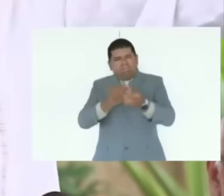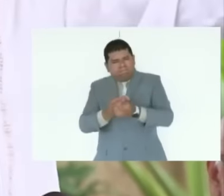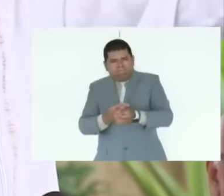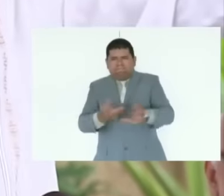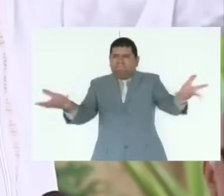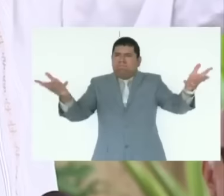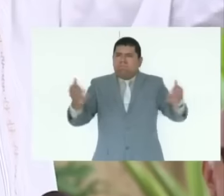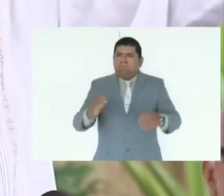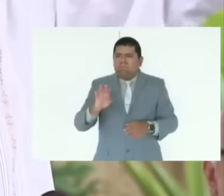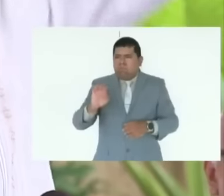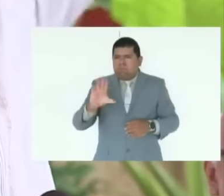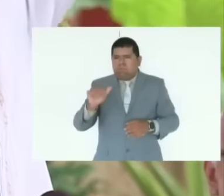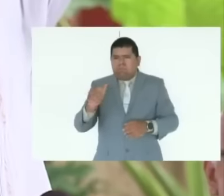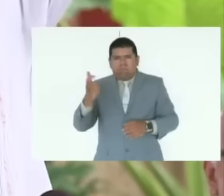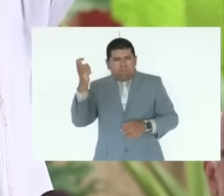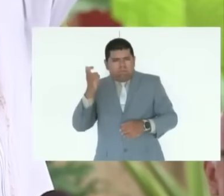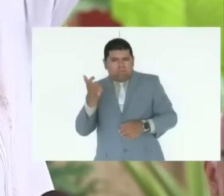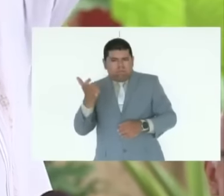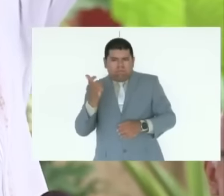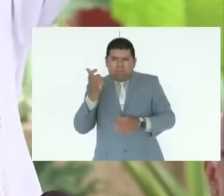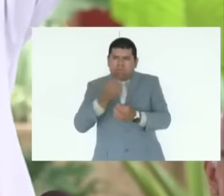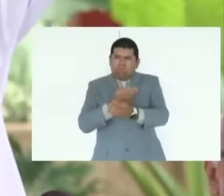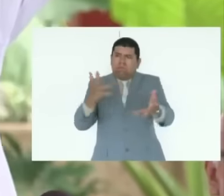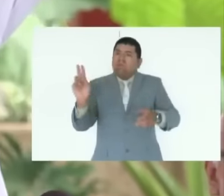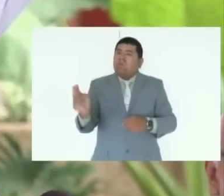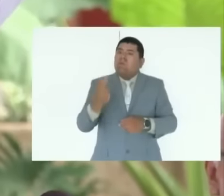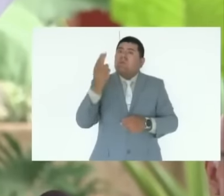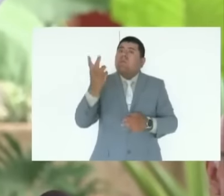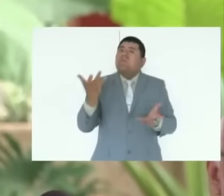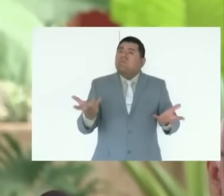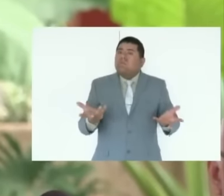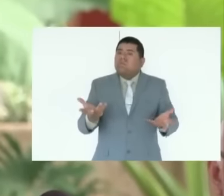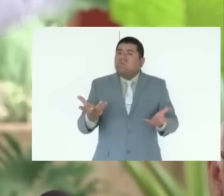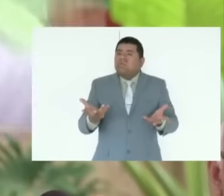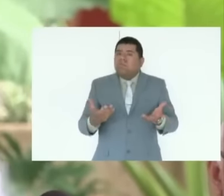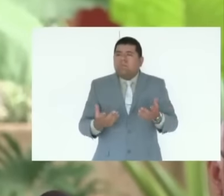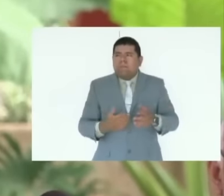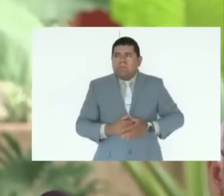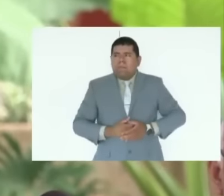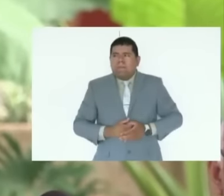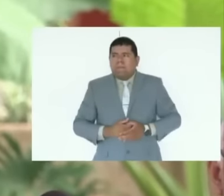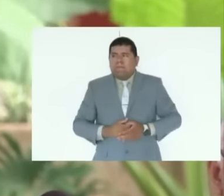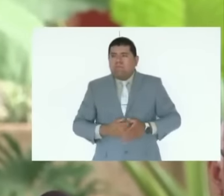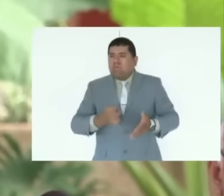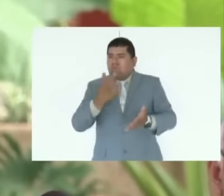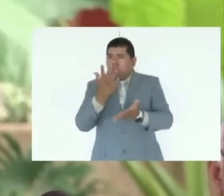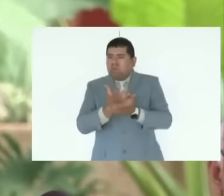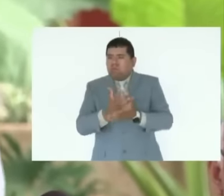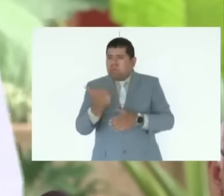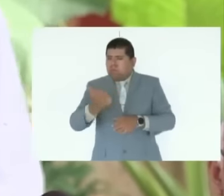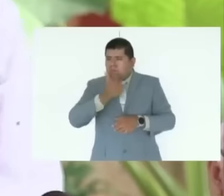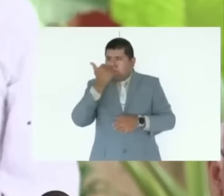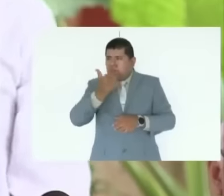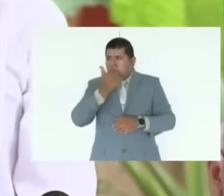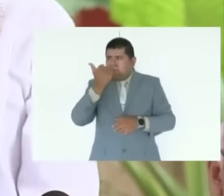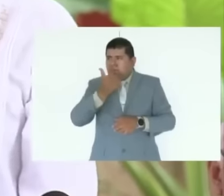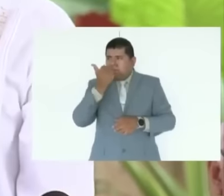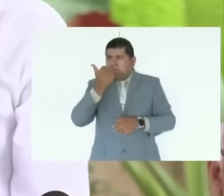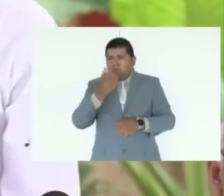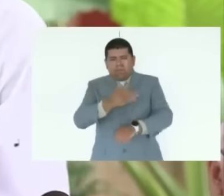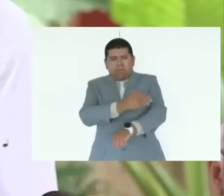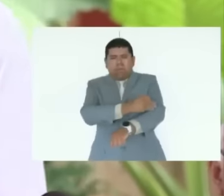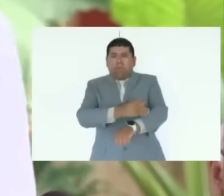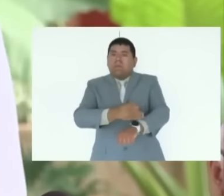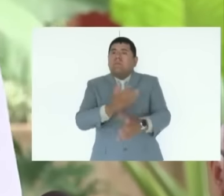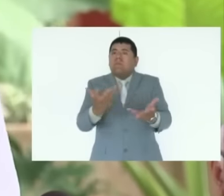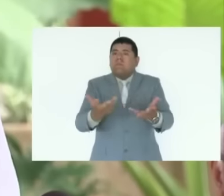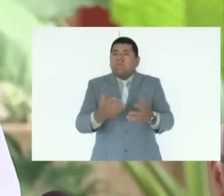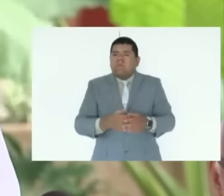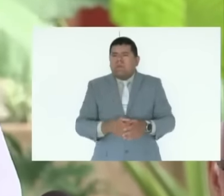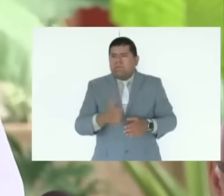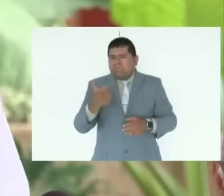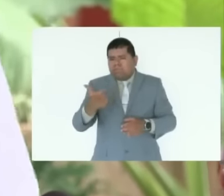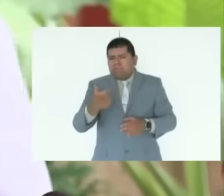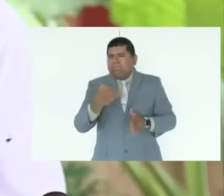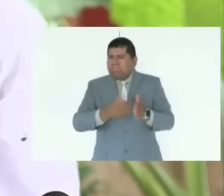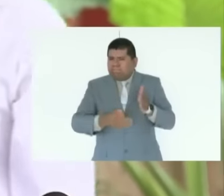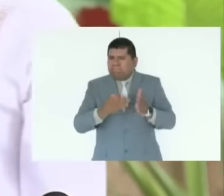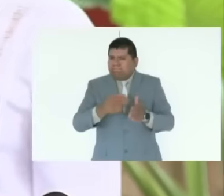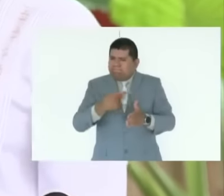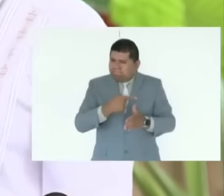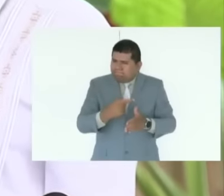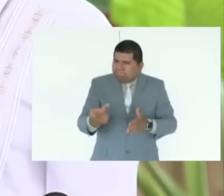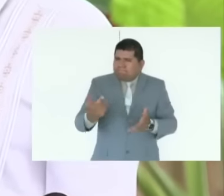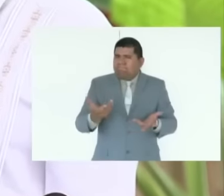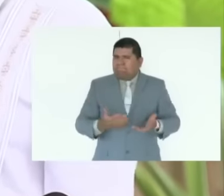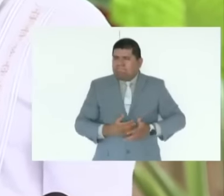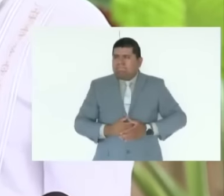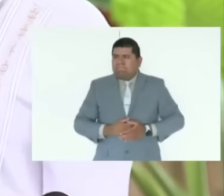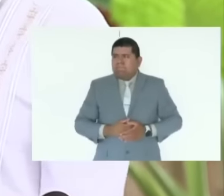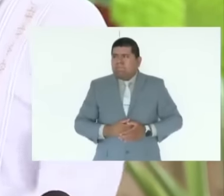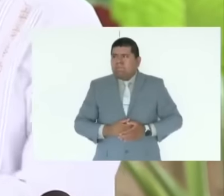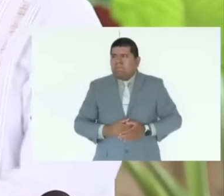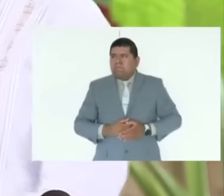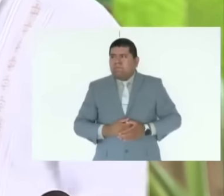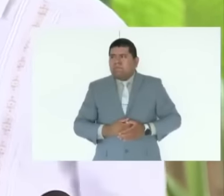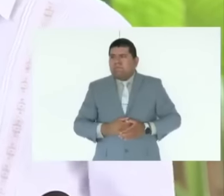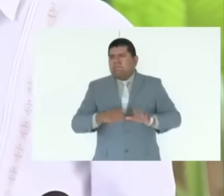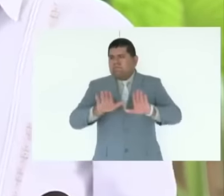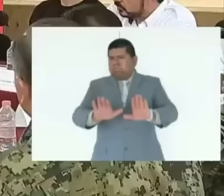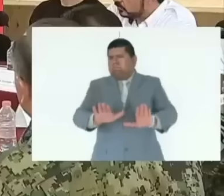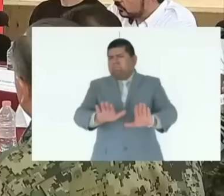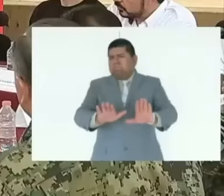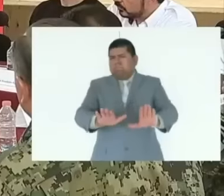their scholarship and at the university level only for students from poor families, but now